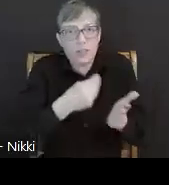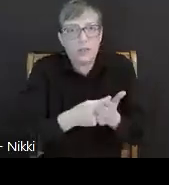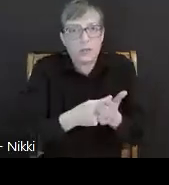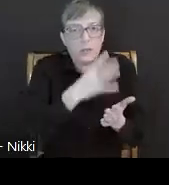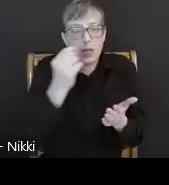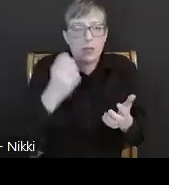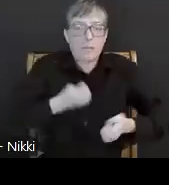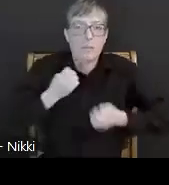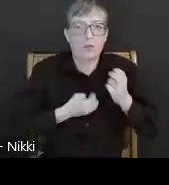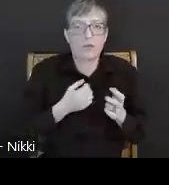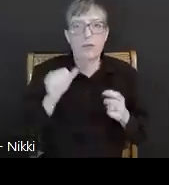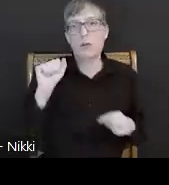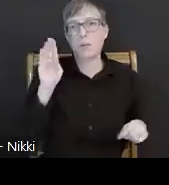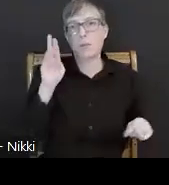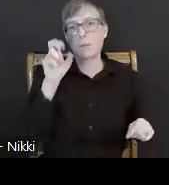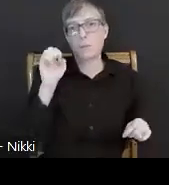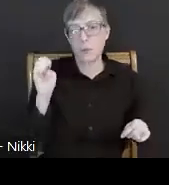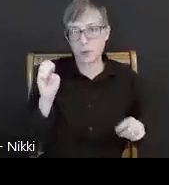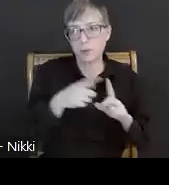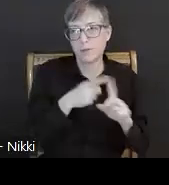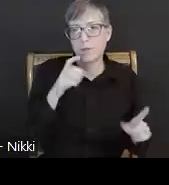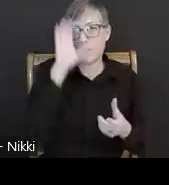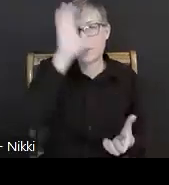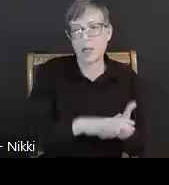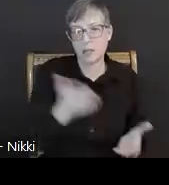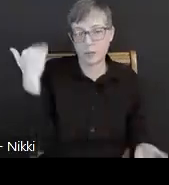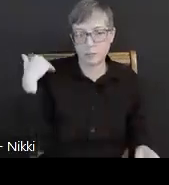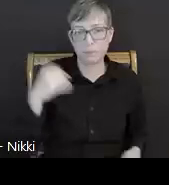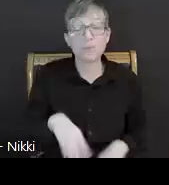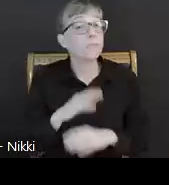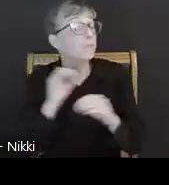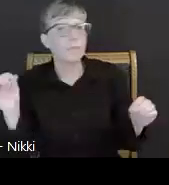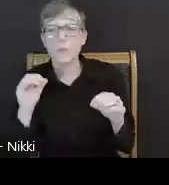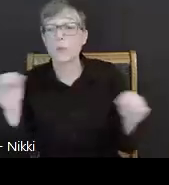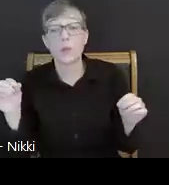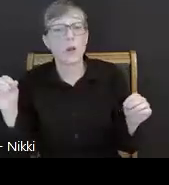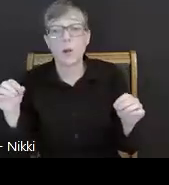of depression throughout her lifetime there was no suicidal ideation or self-injurious behavior